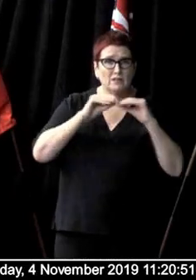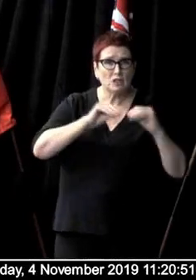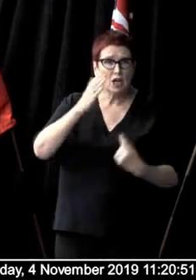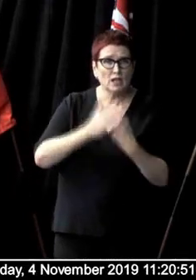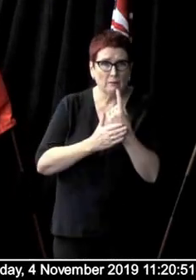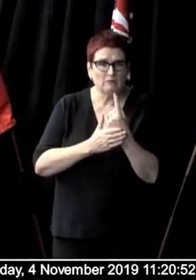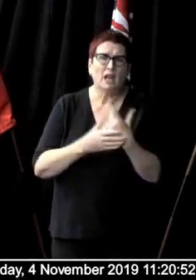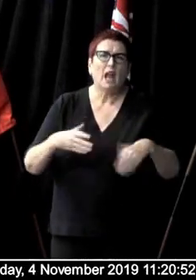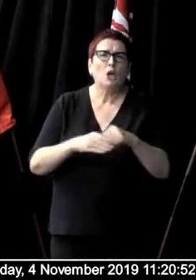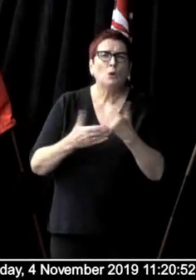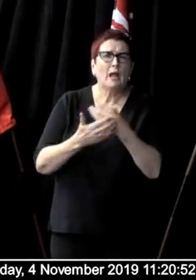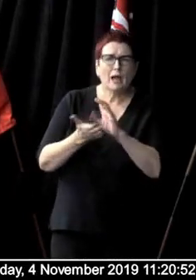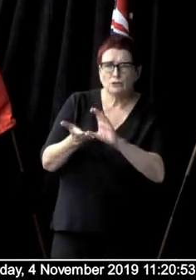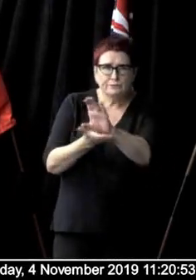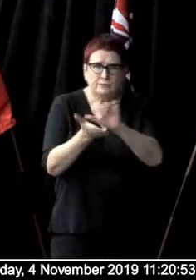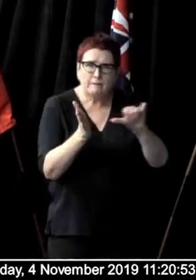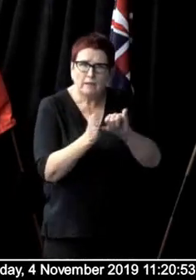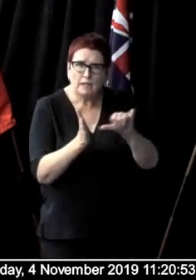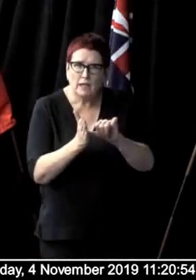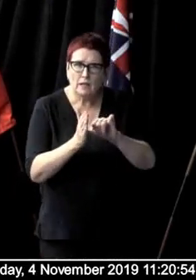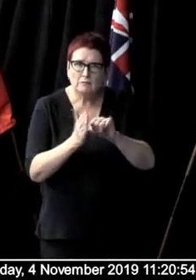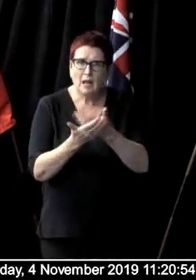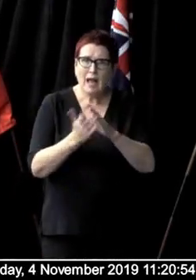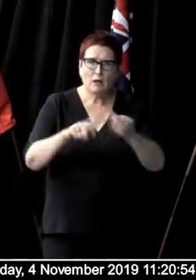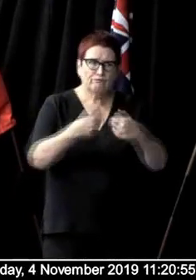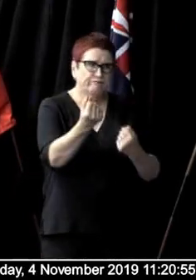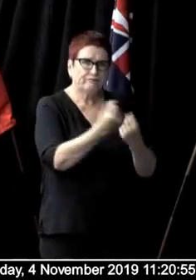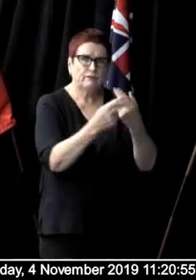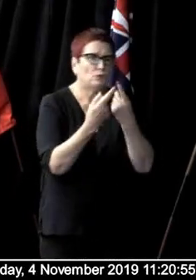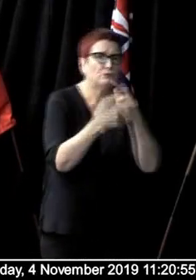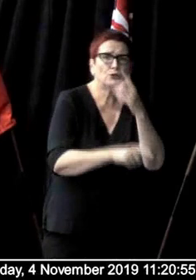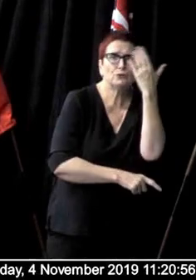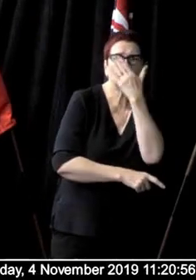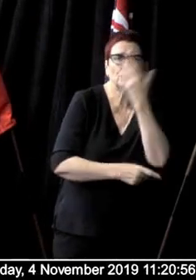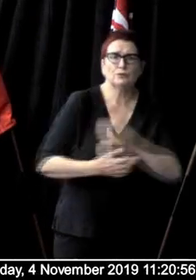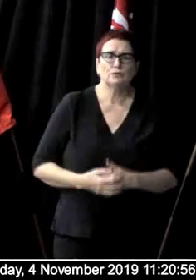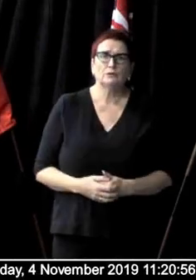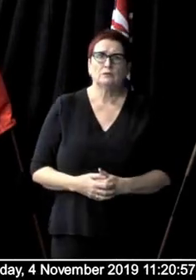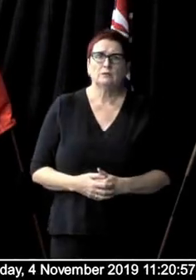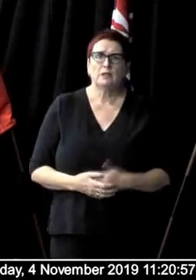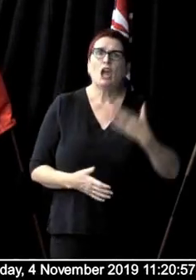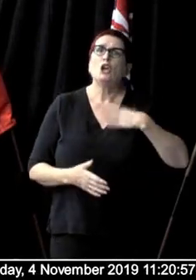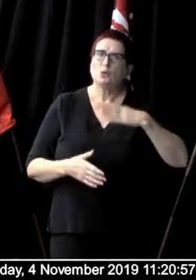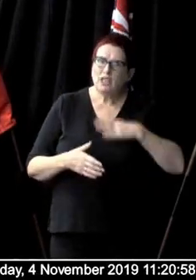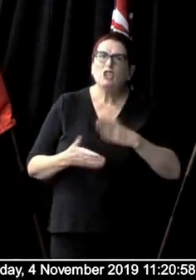models and the resourcing of schools required to attain inclusion of the nature described in the policy.